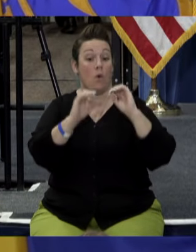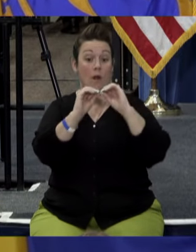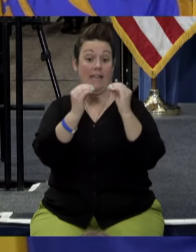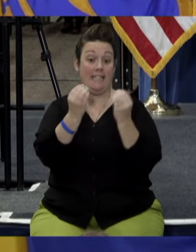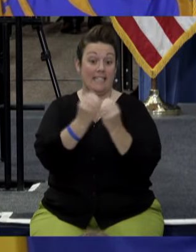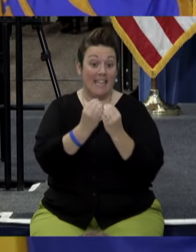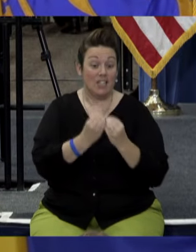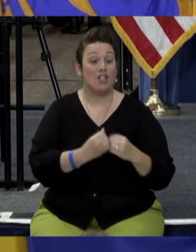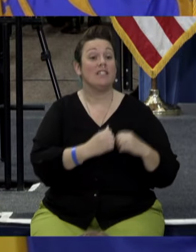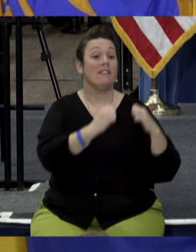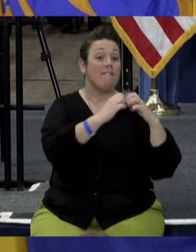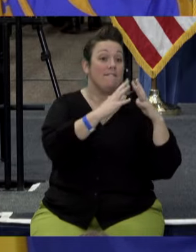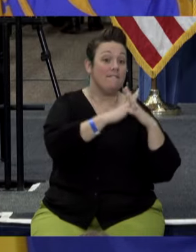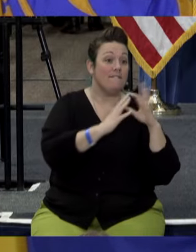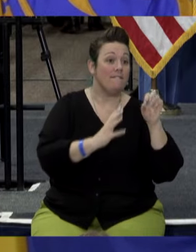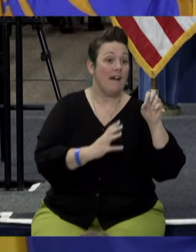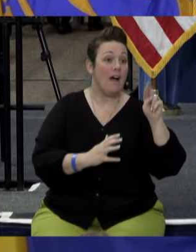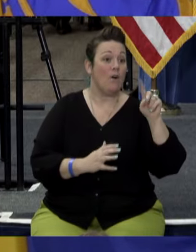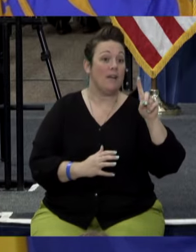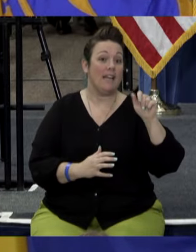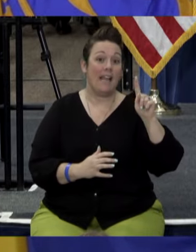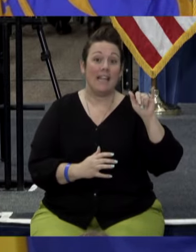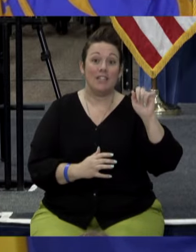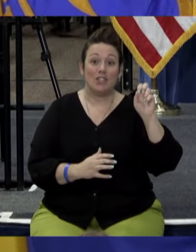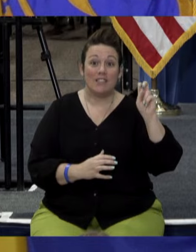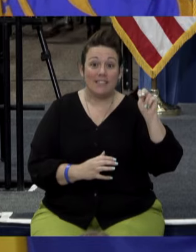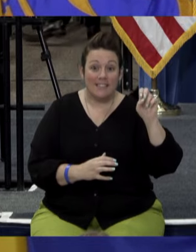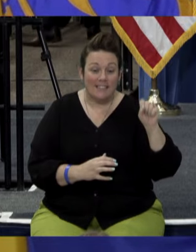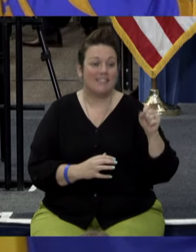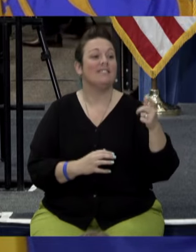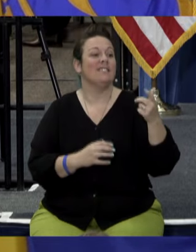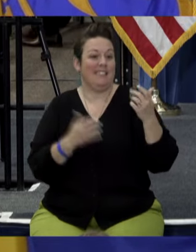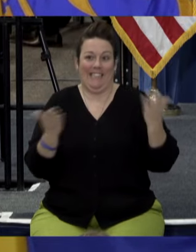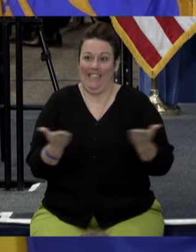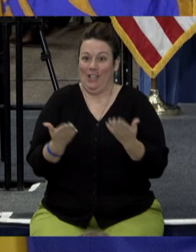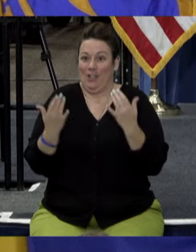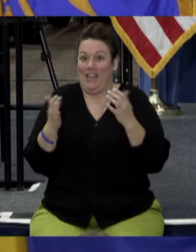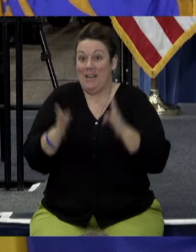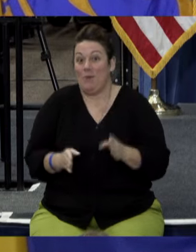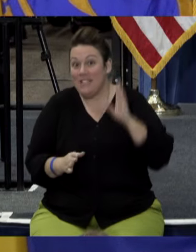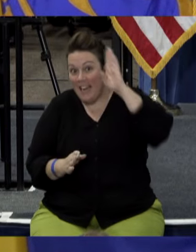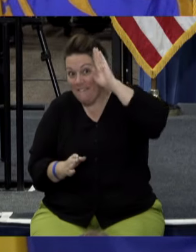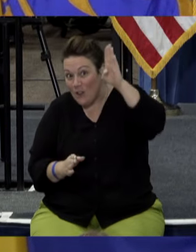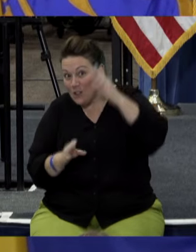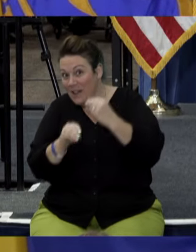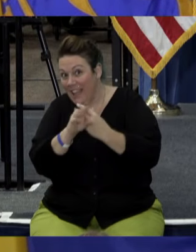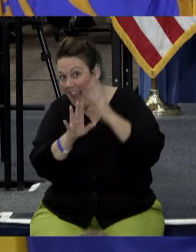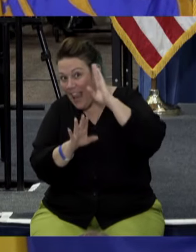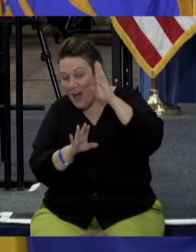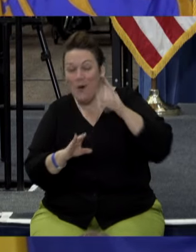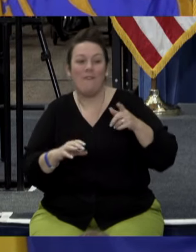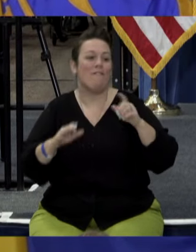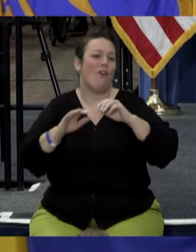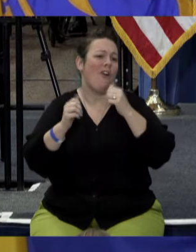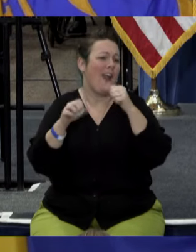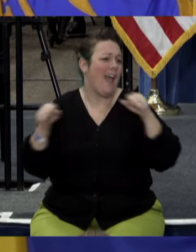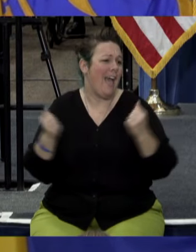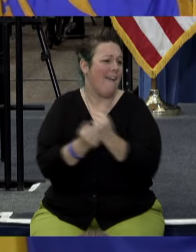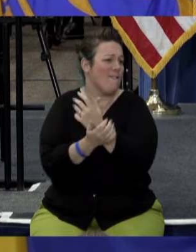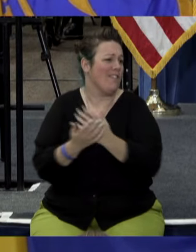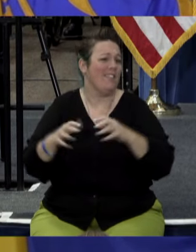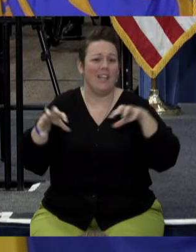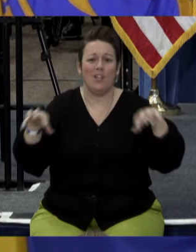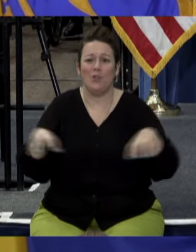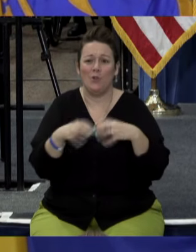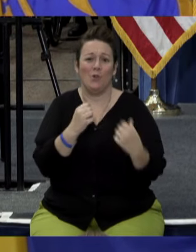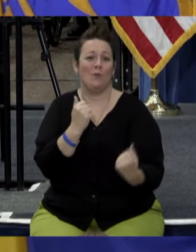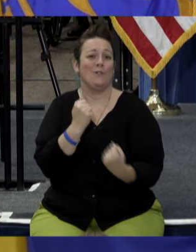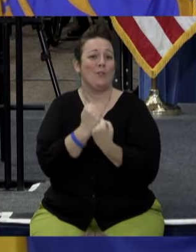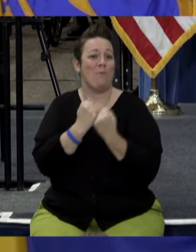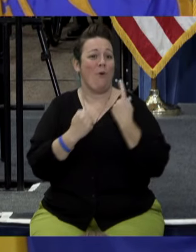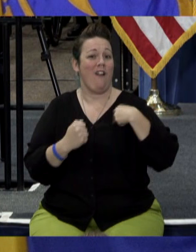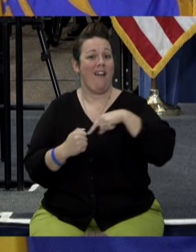and others here, in person and virtually, hello, for all you do to support us family caregivers.